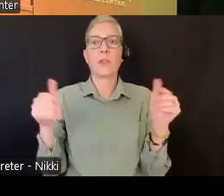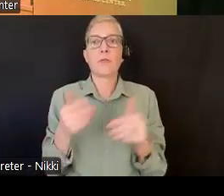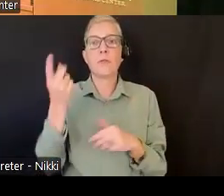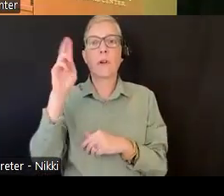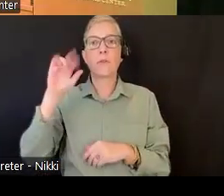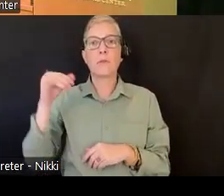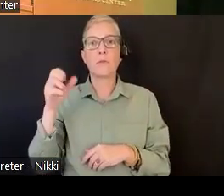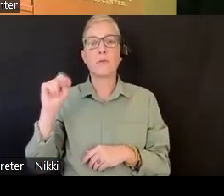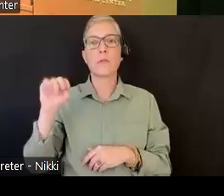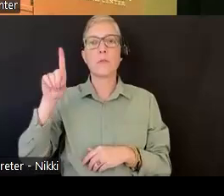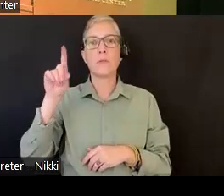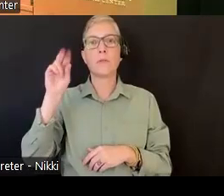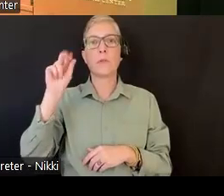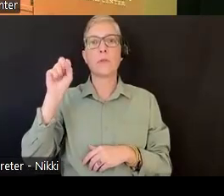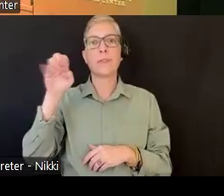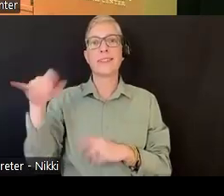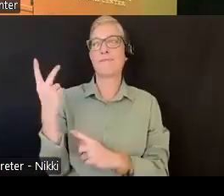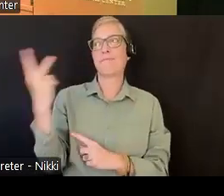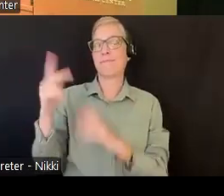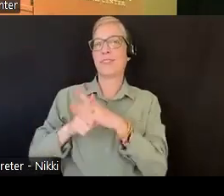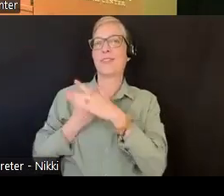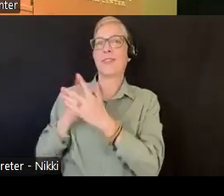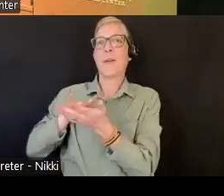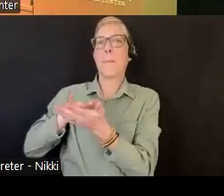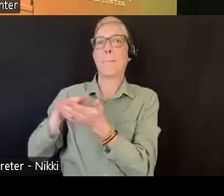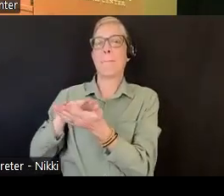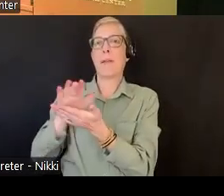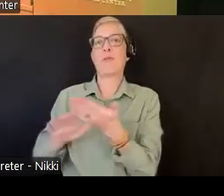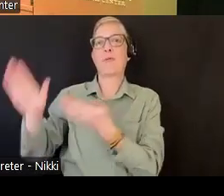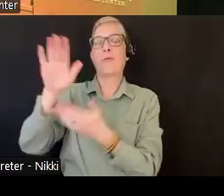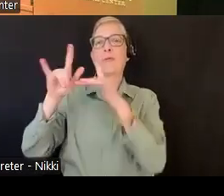uh started at the same time in medical school at Jefferson in Philadelphia. And so um it's